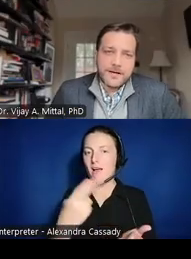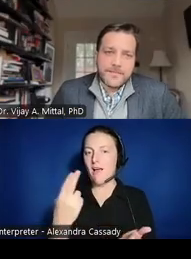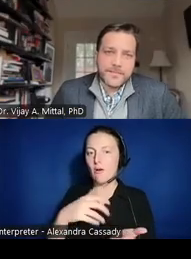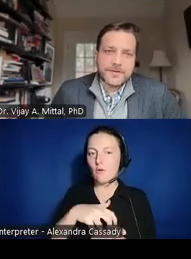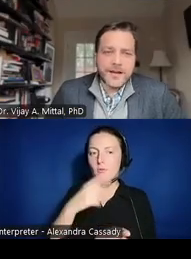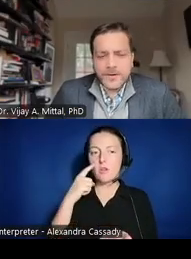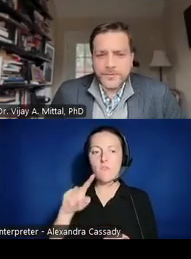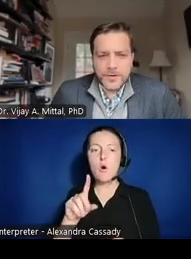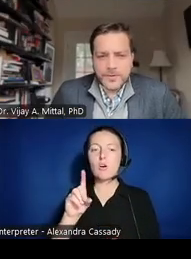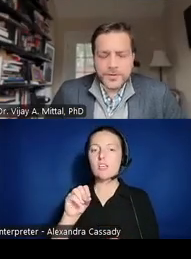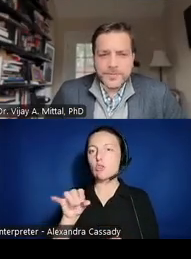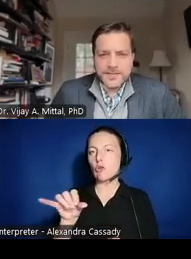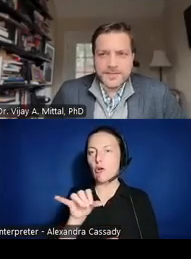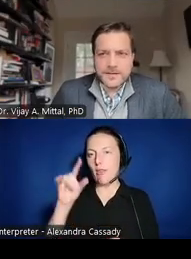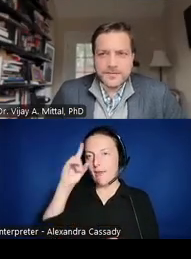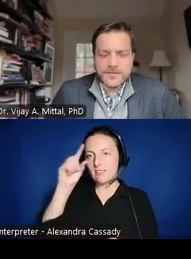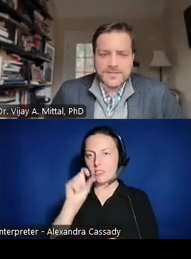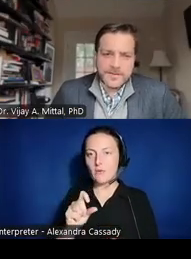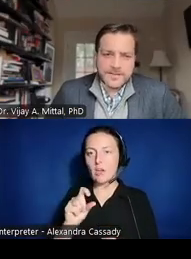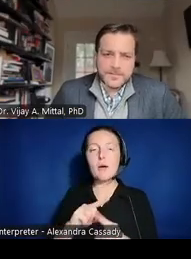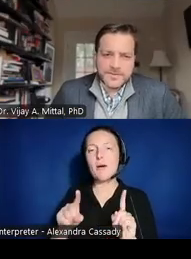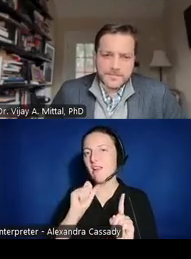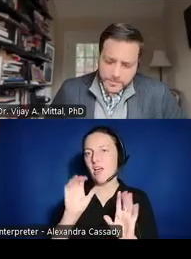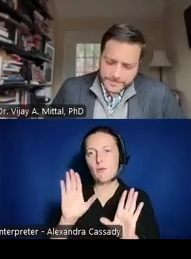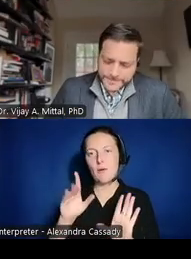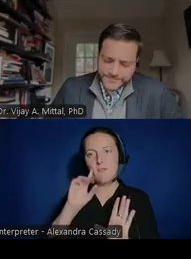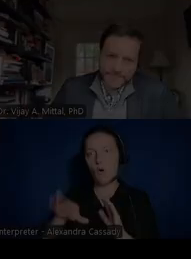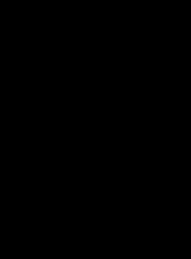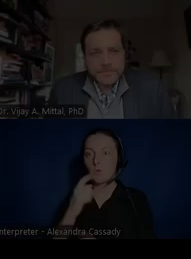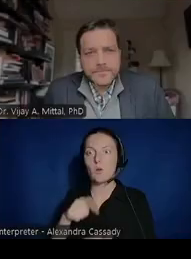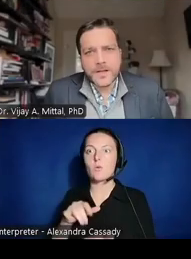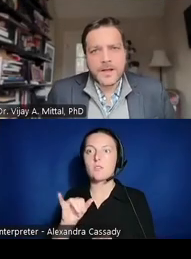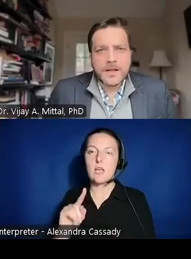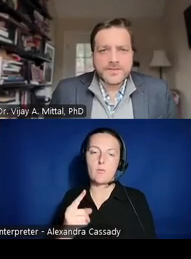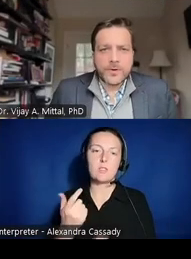um but they're not great for all purposes and I'll give you some examples in a moment. So